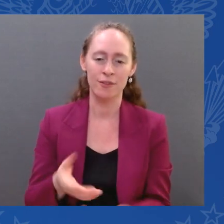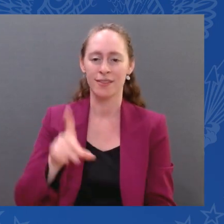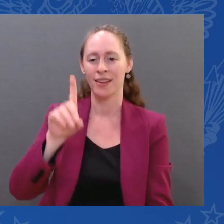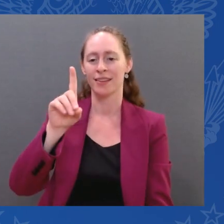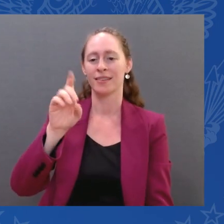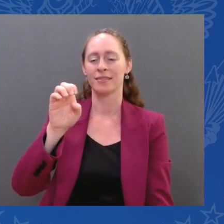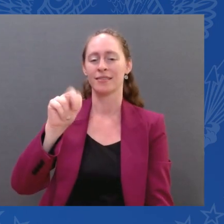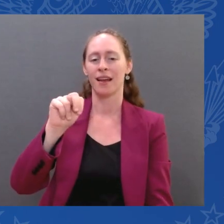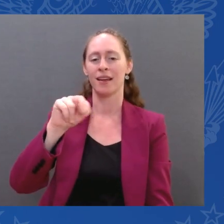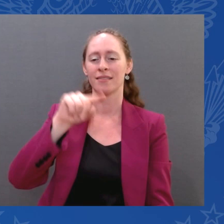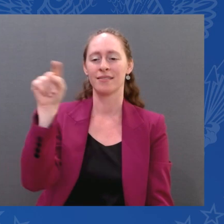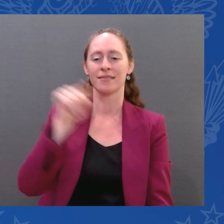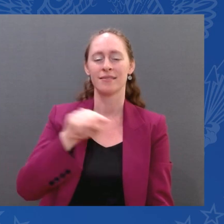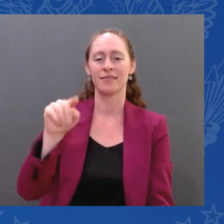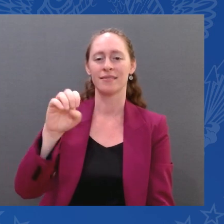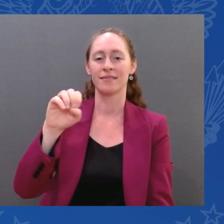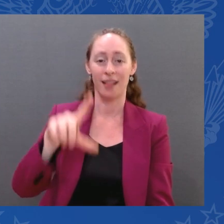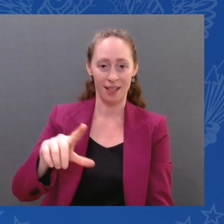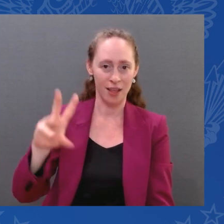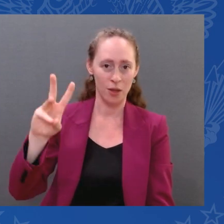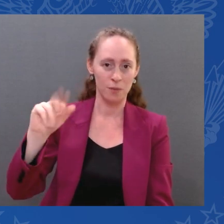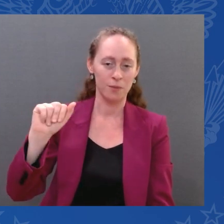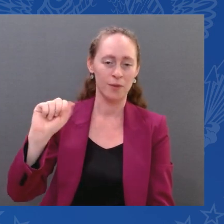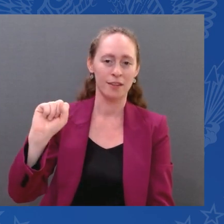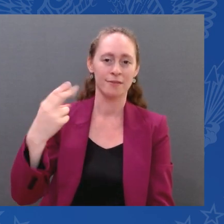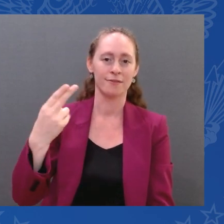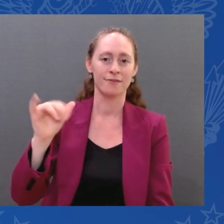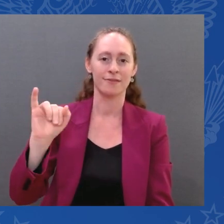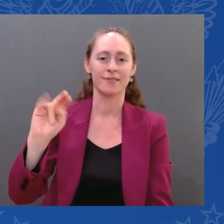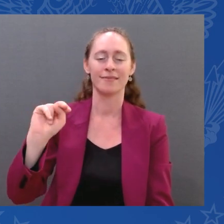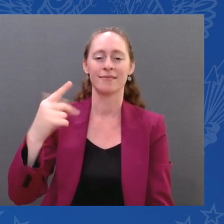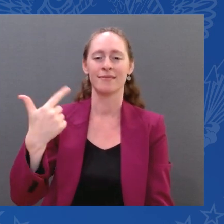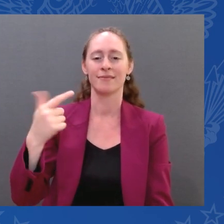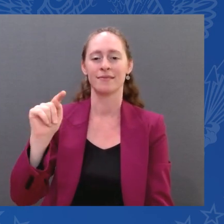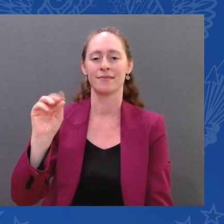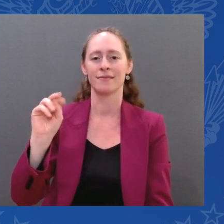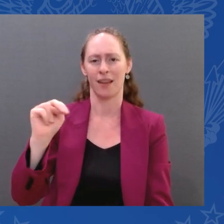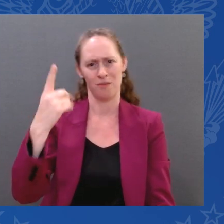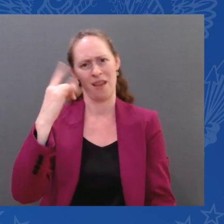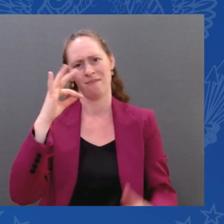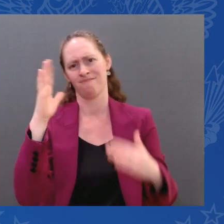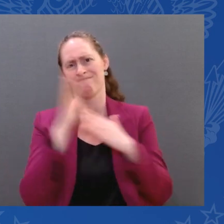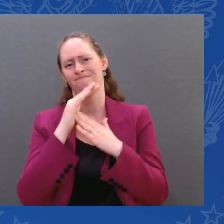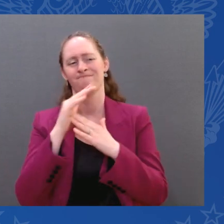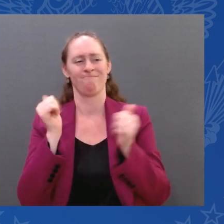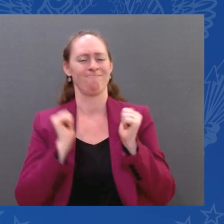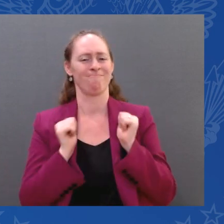The Academy Awards, Golden Globes, Tony Awards, wide acclaim and admiration from audiences